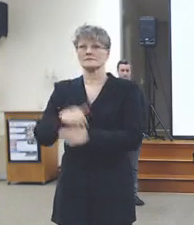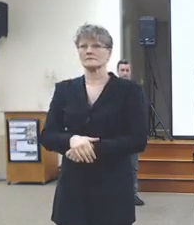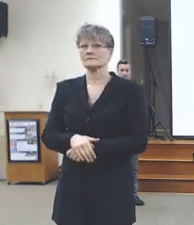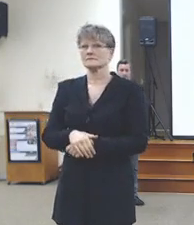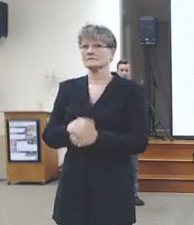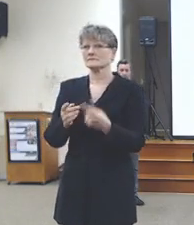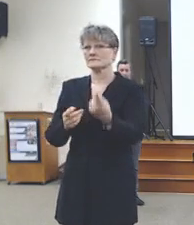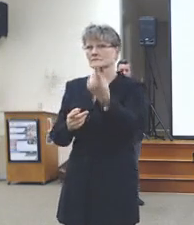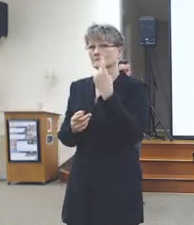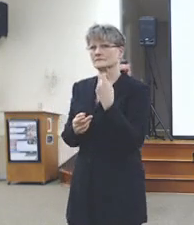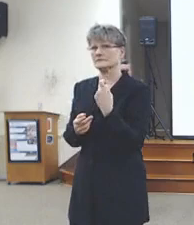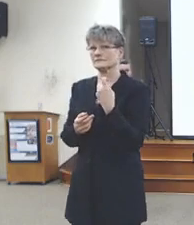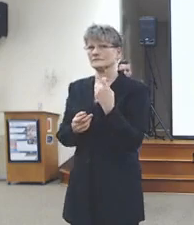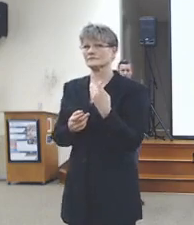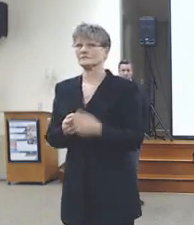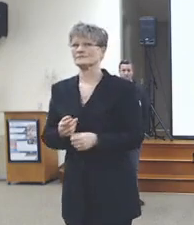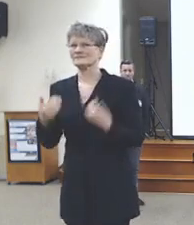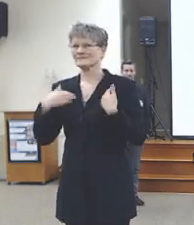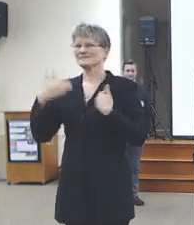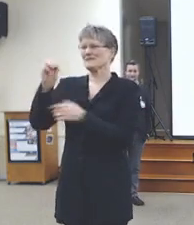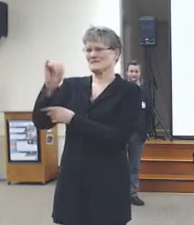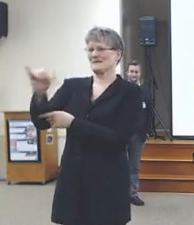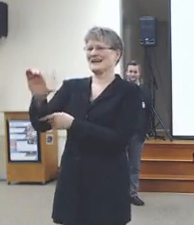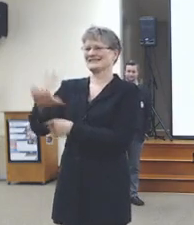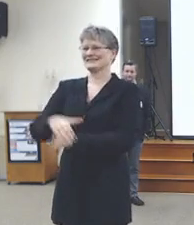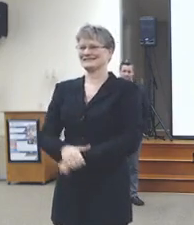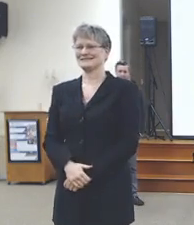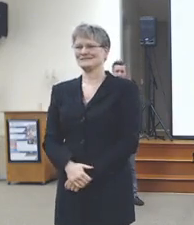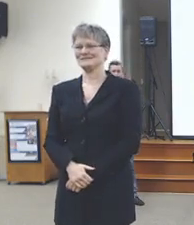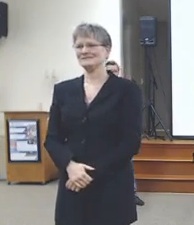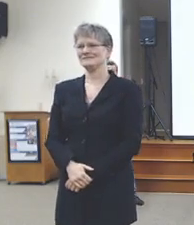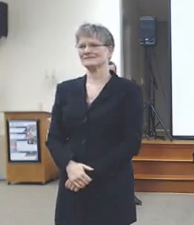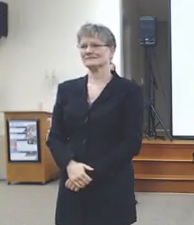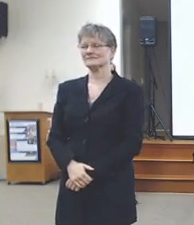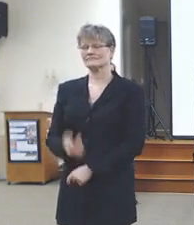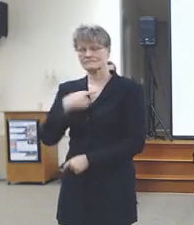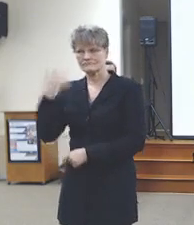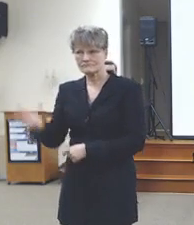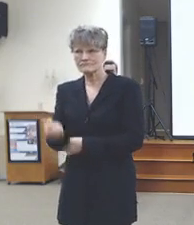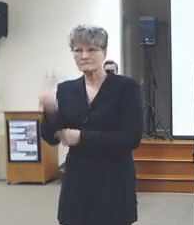I'm understanding that this may be the last